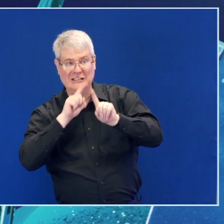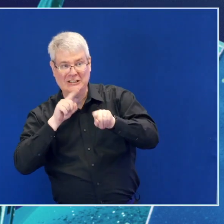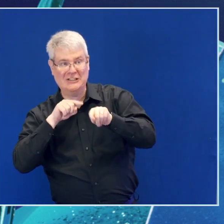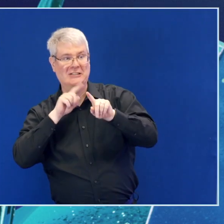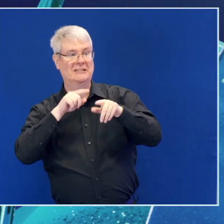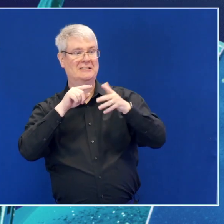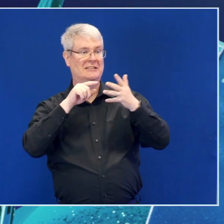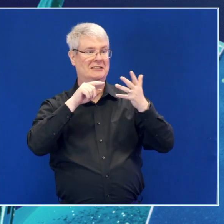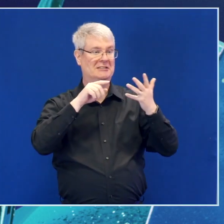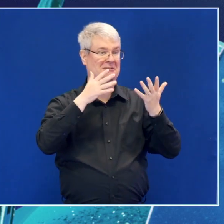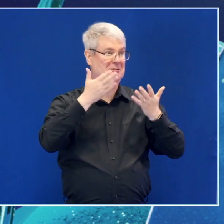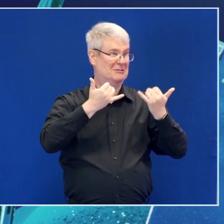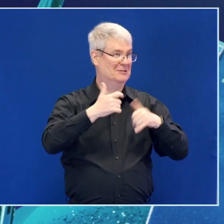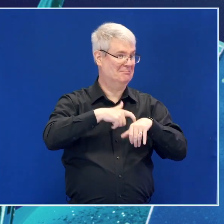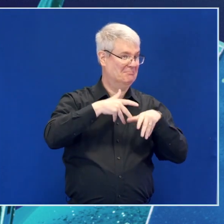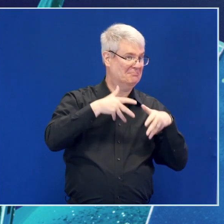Yeah. Great.